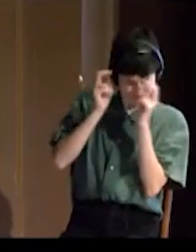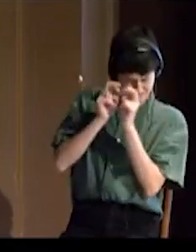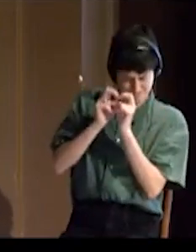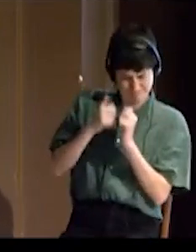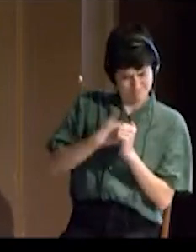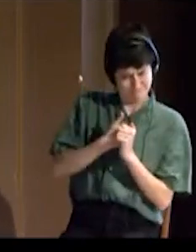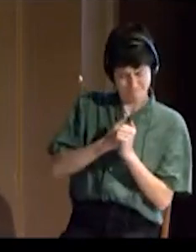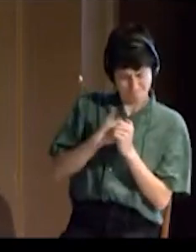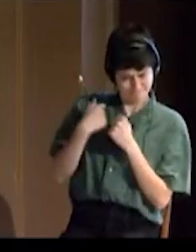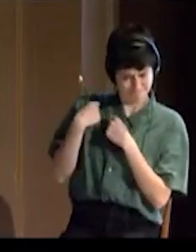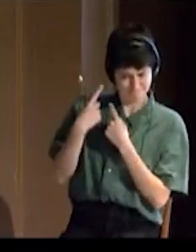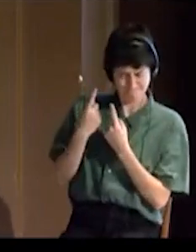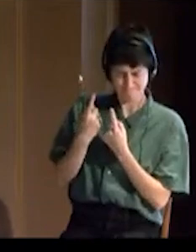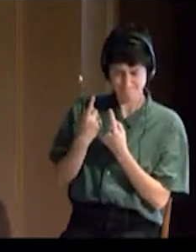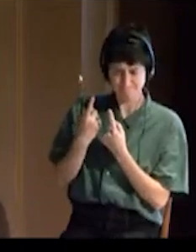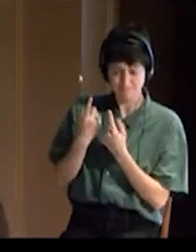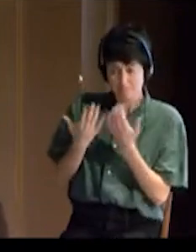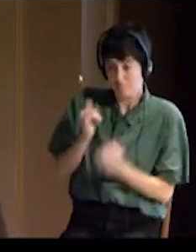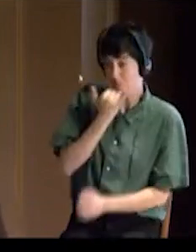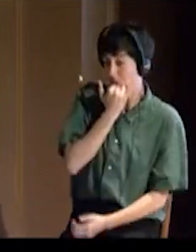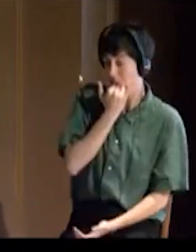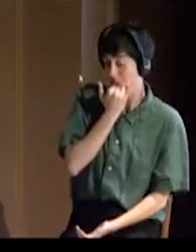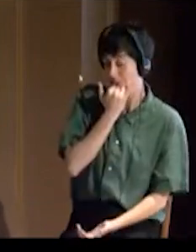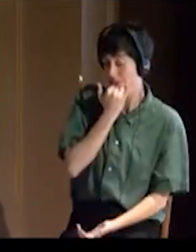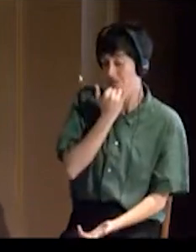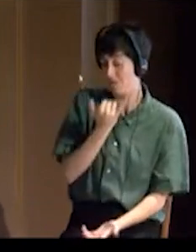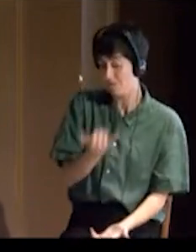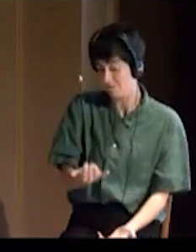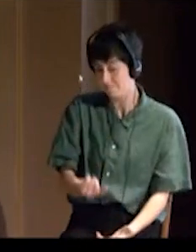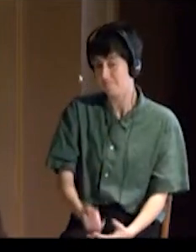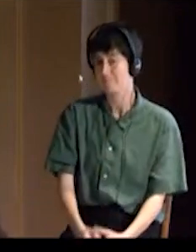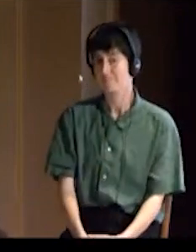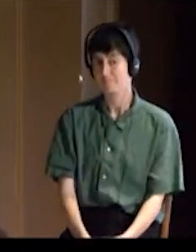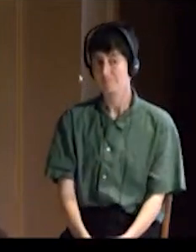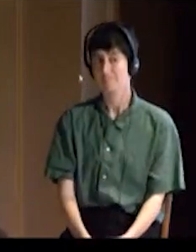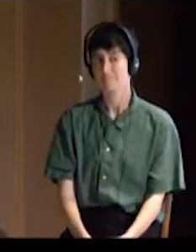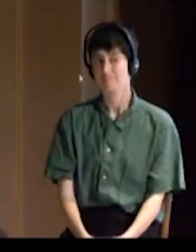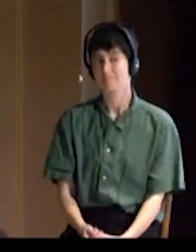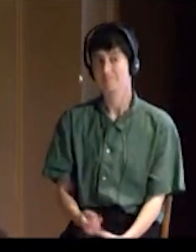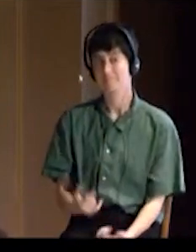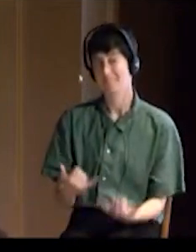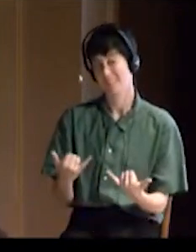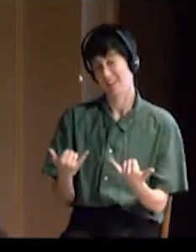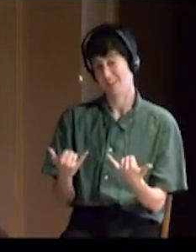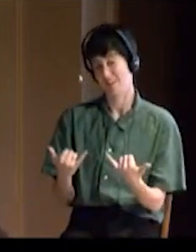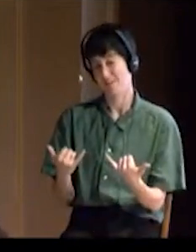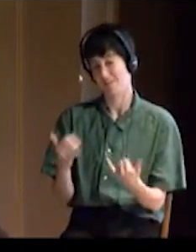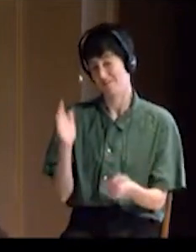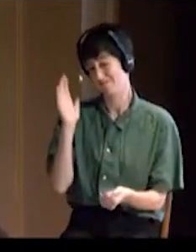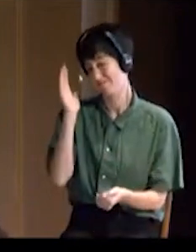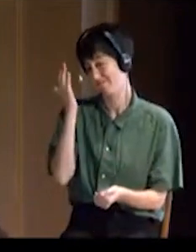but I think that maybe we know about 5 to 10% of all lichens currently, so the 20,000.